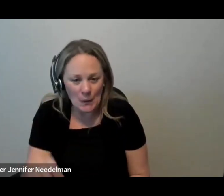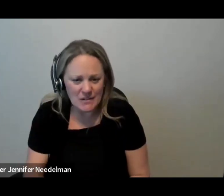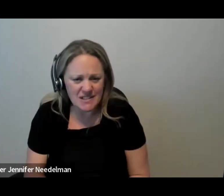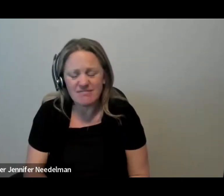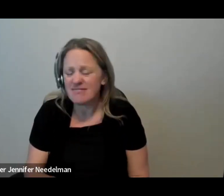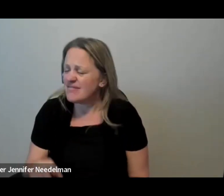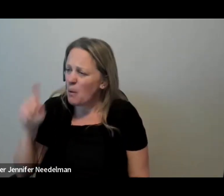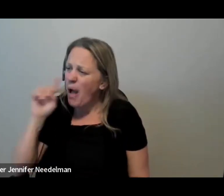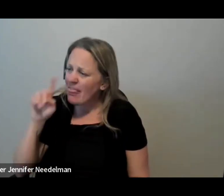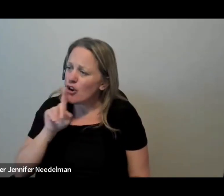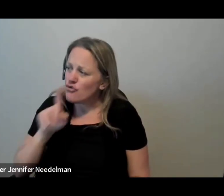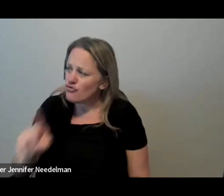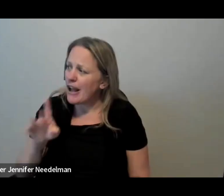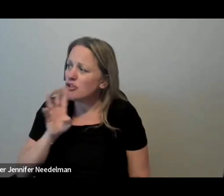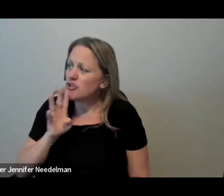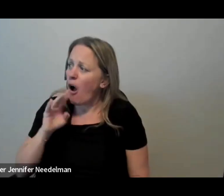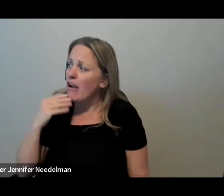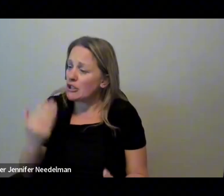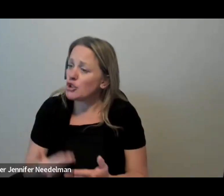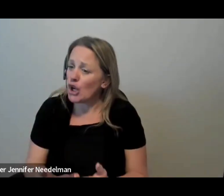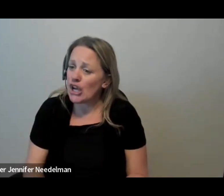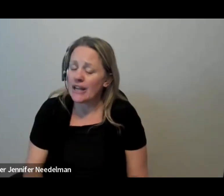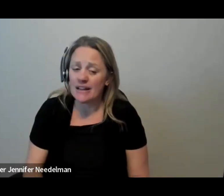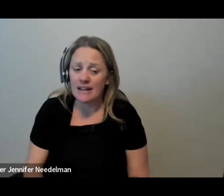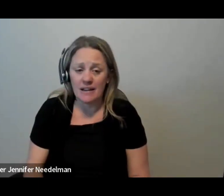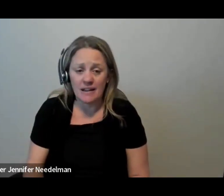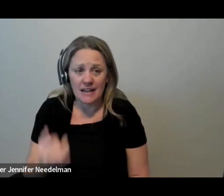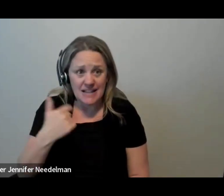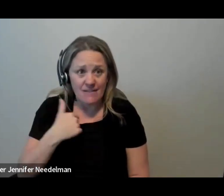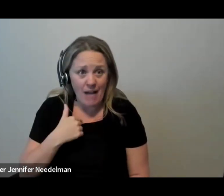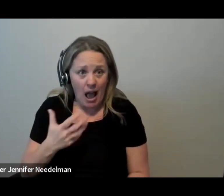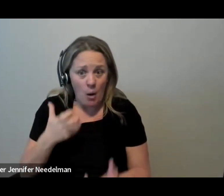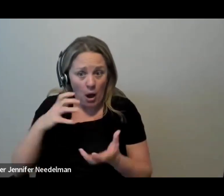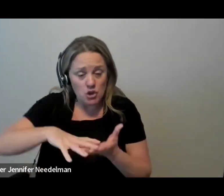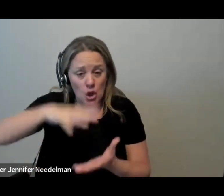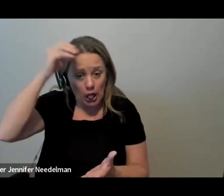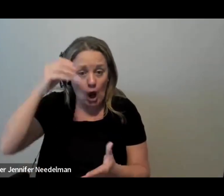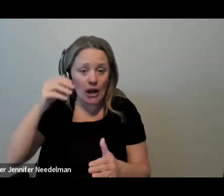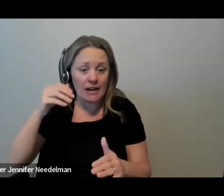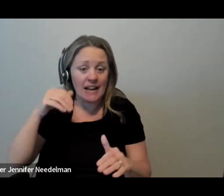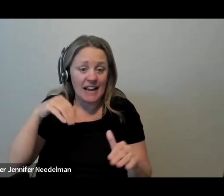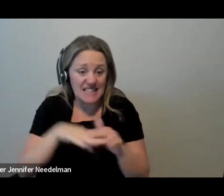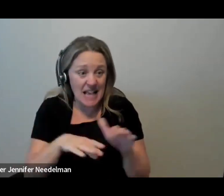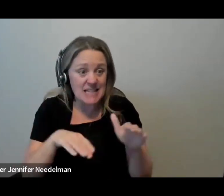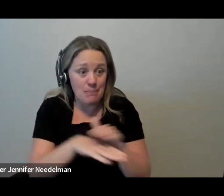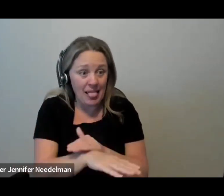because like people need to know when I'm gonna be, I'm gonna learn accessibility. And this, this session is specifically about the career